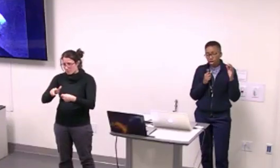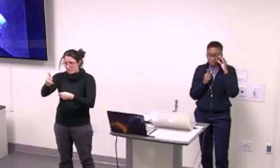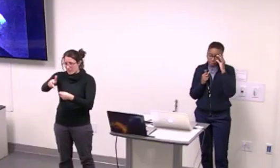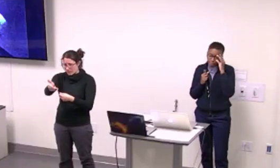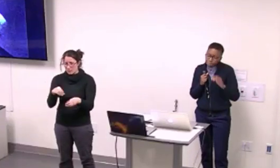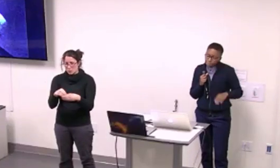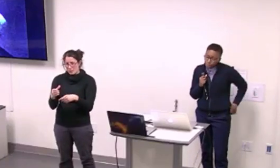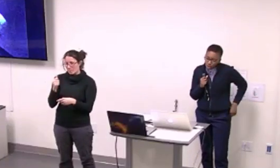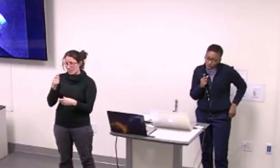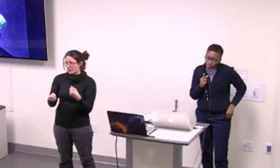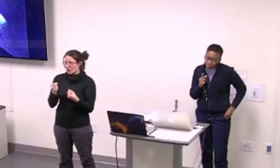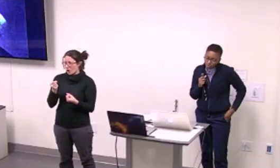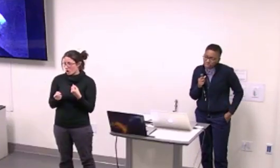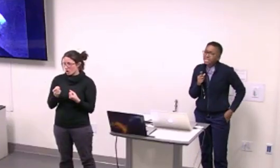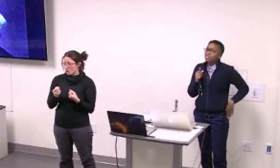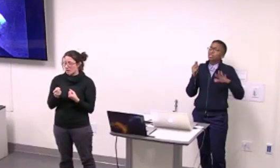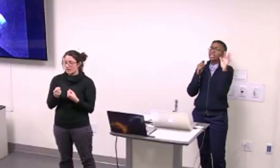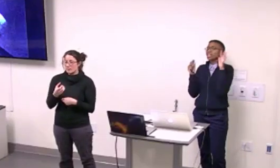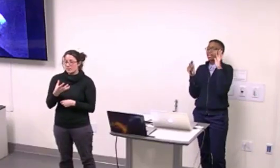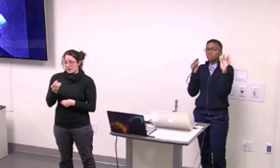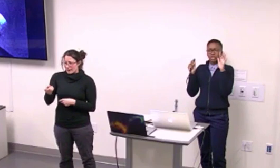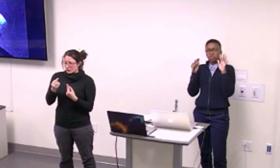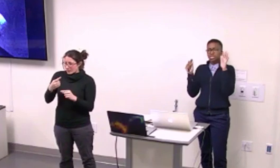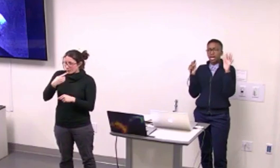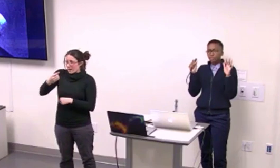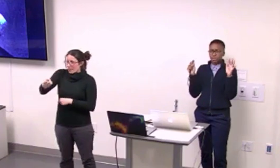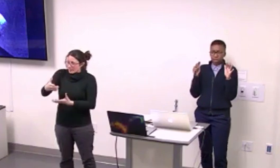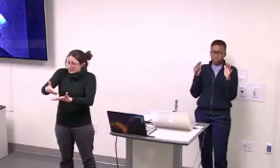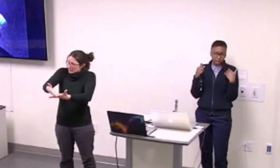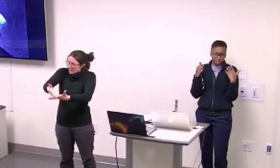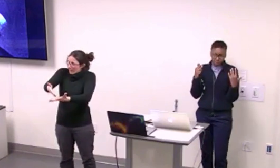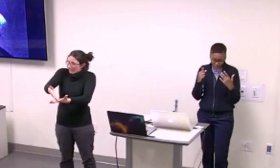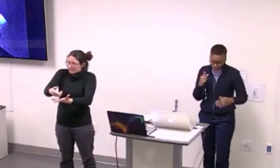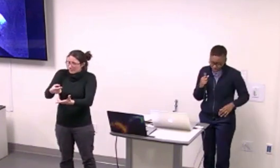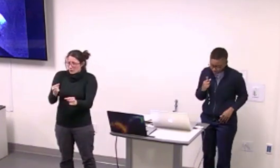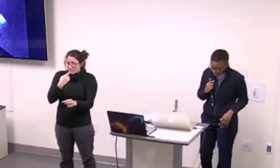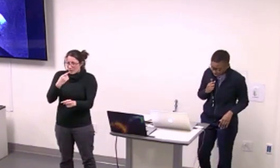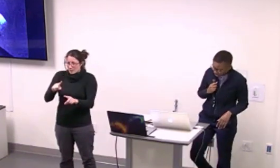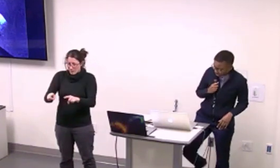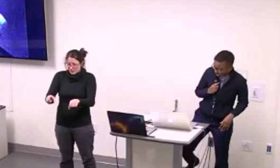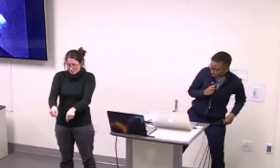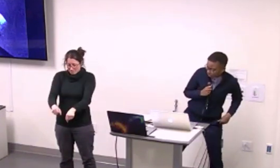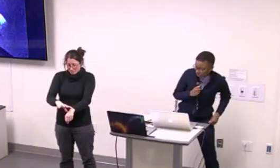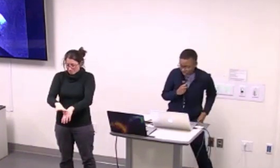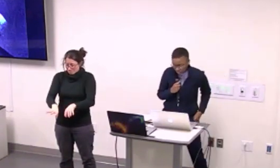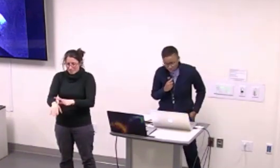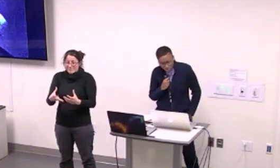He's trying to tell them, you know, stop, stop, stop. But obviously he's nonverbal, so doesn't speak.